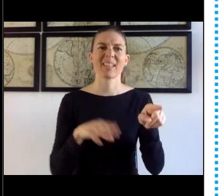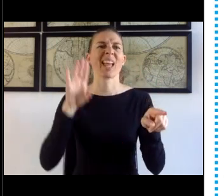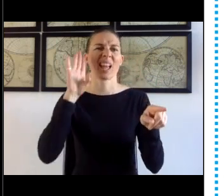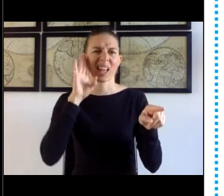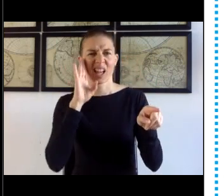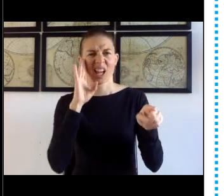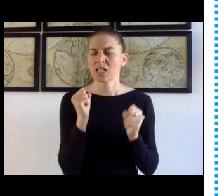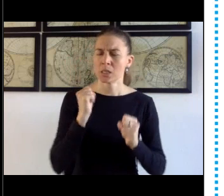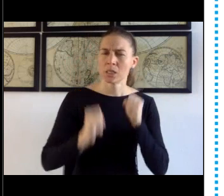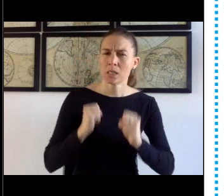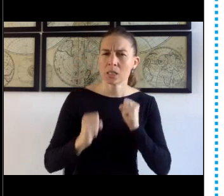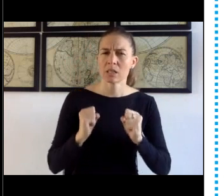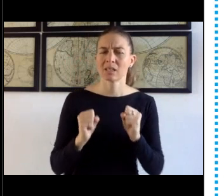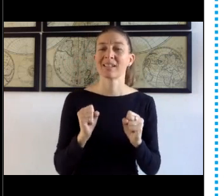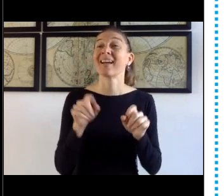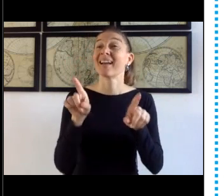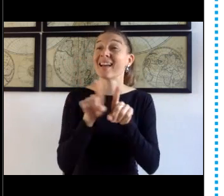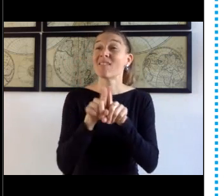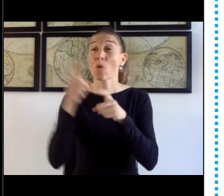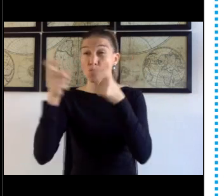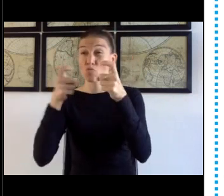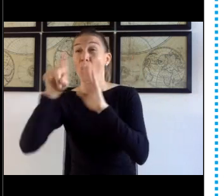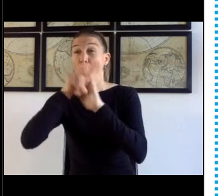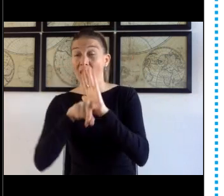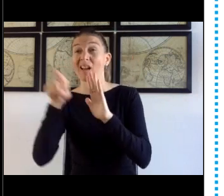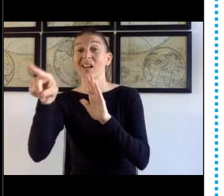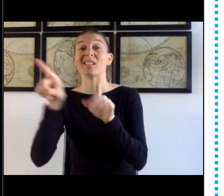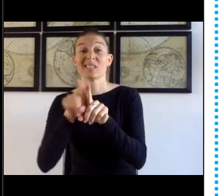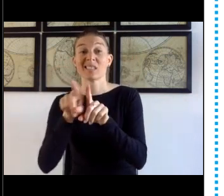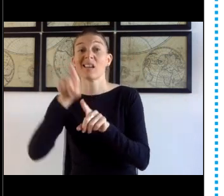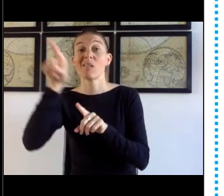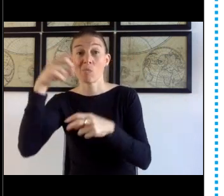that even the regulators have problems that they don't adhere to the rules.